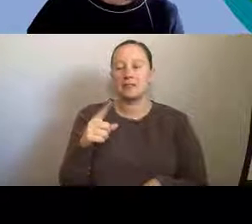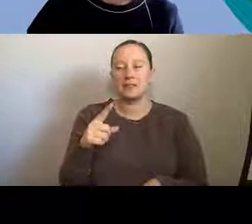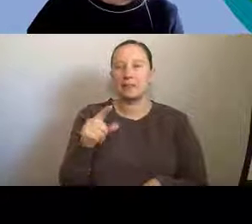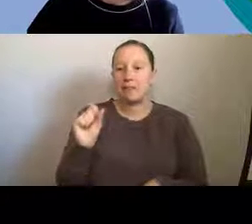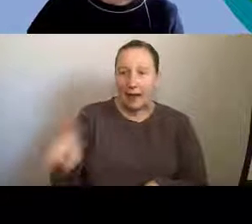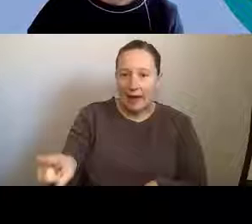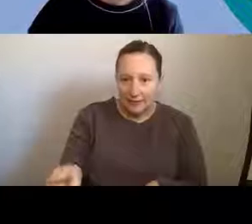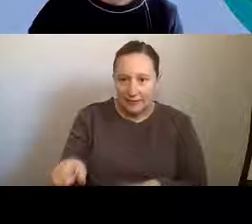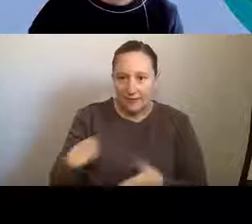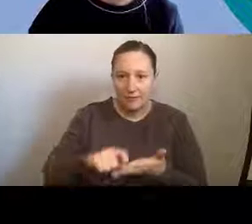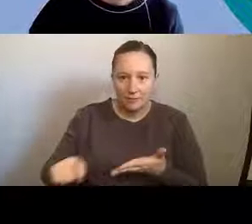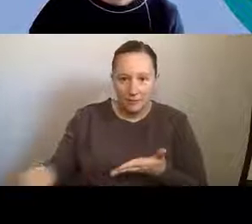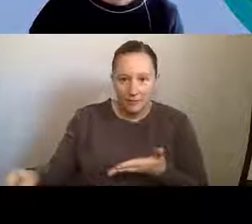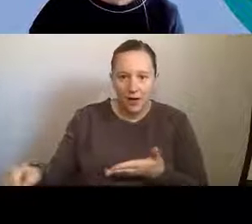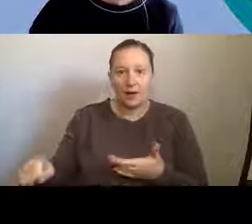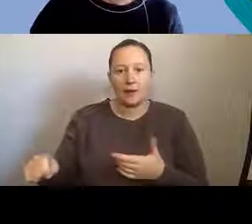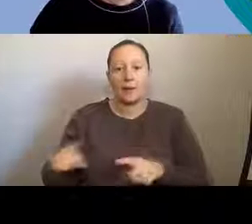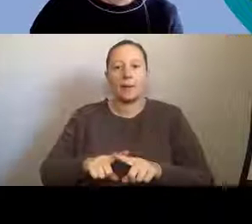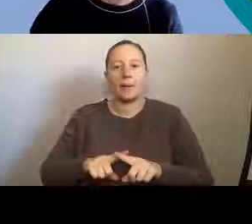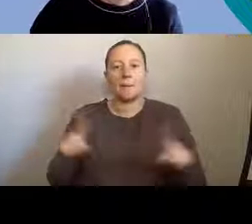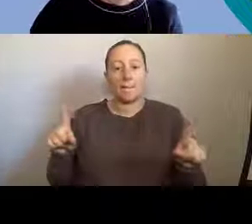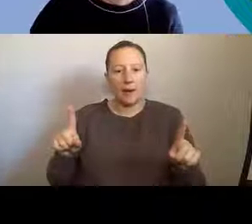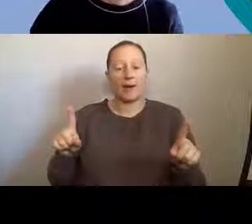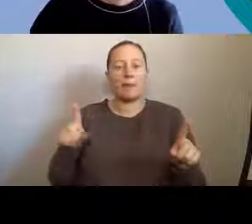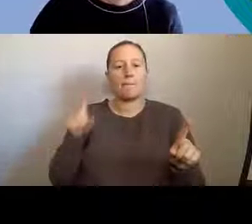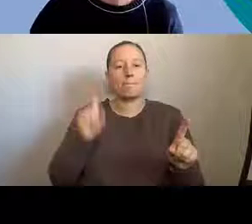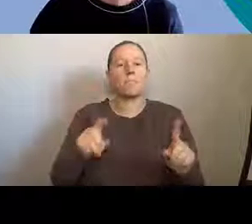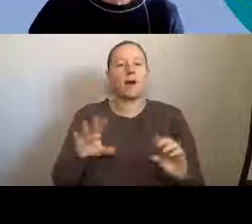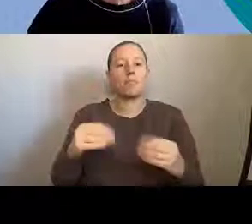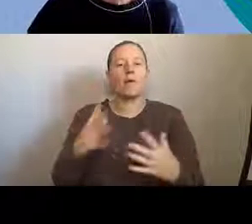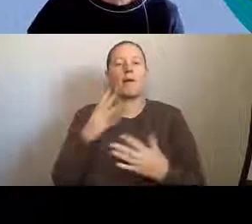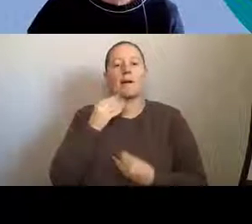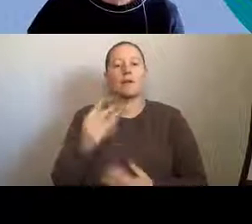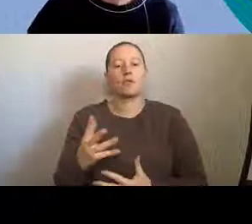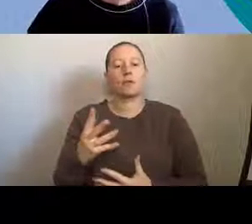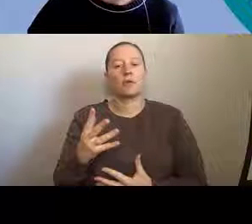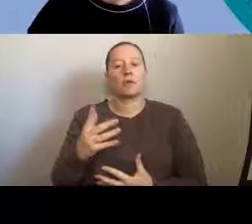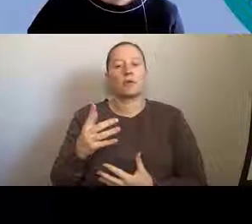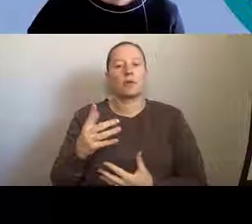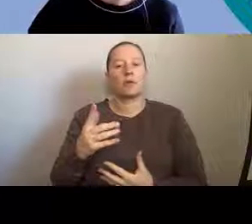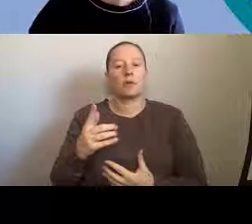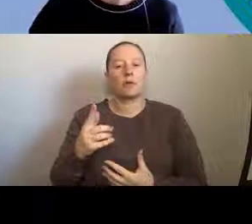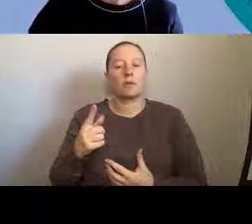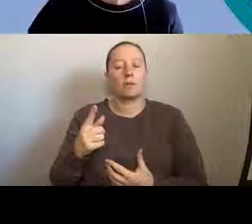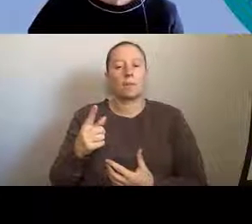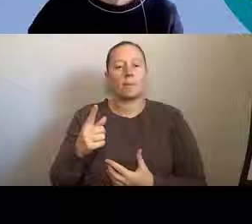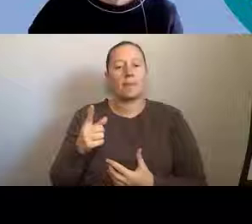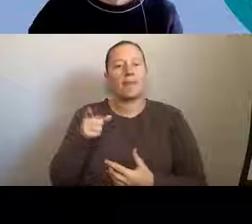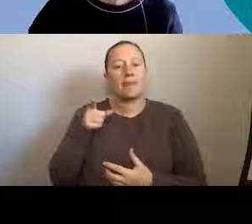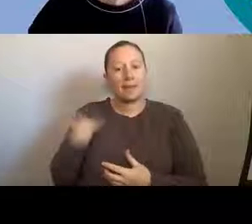note that the informed consent must provide information needed for an informed decision about participation,